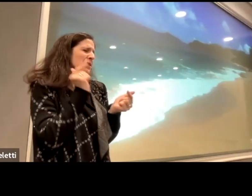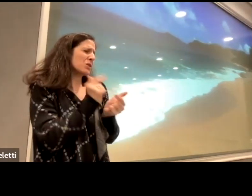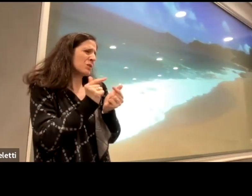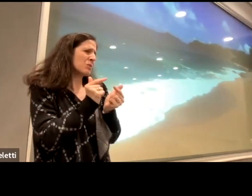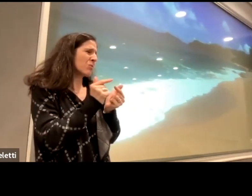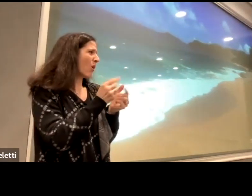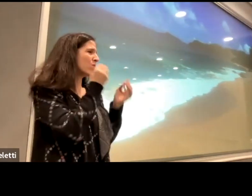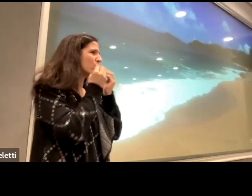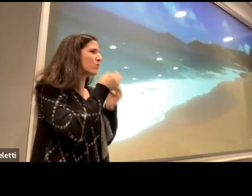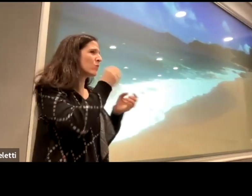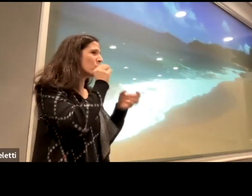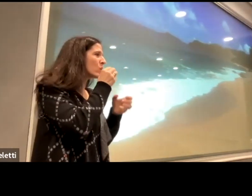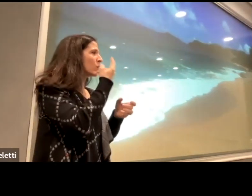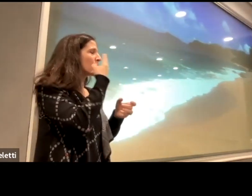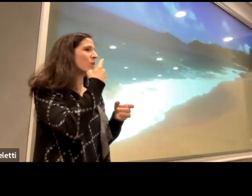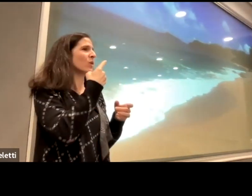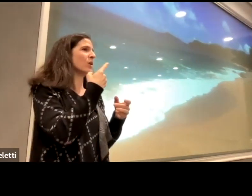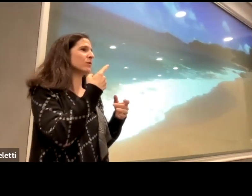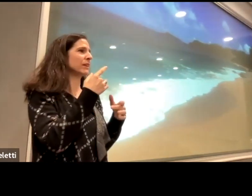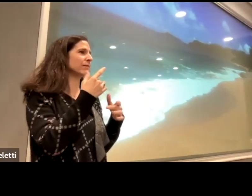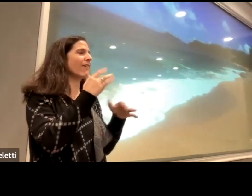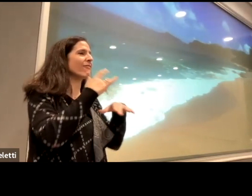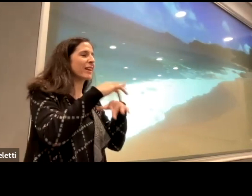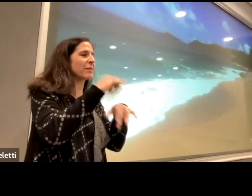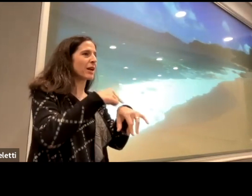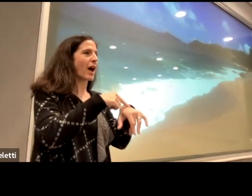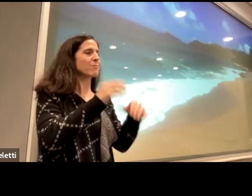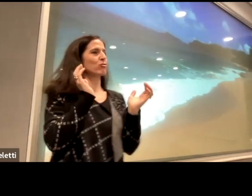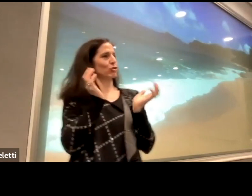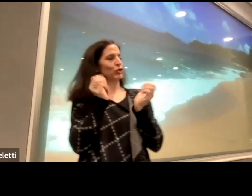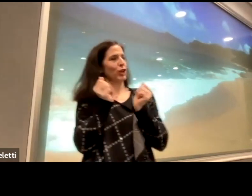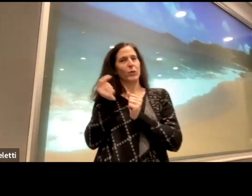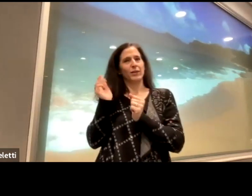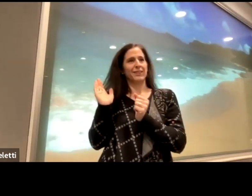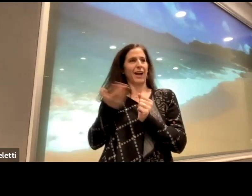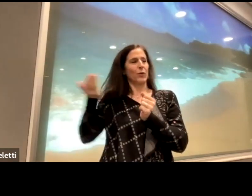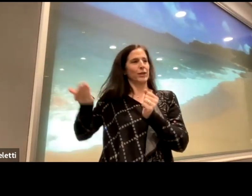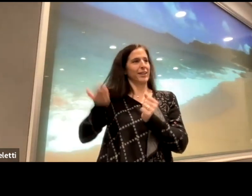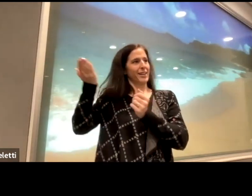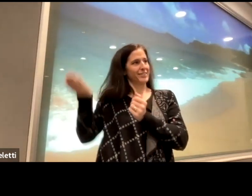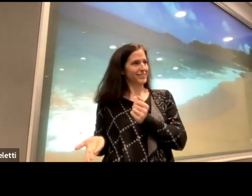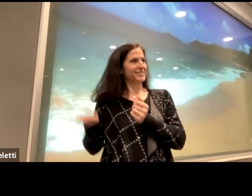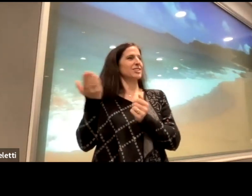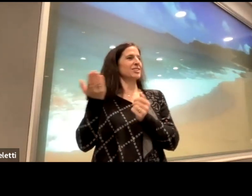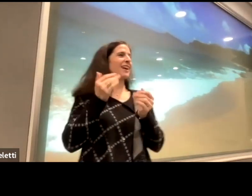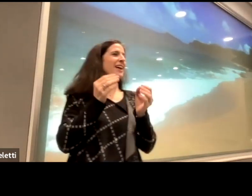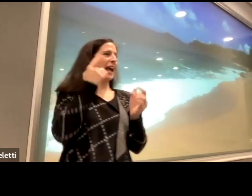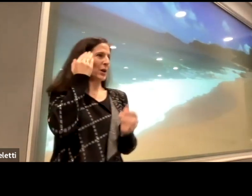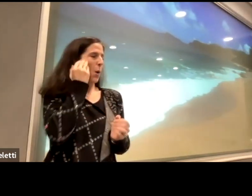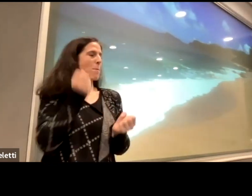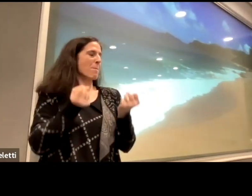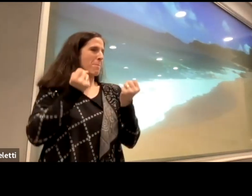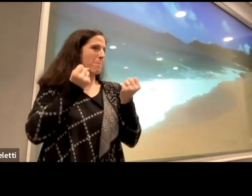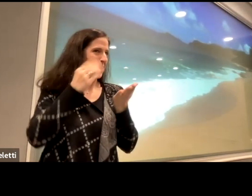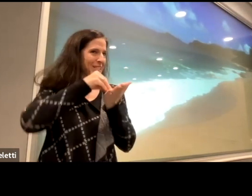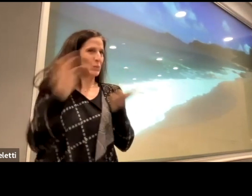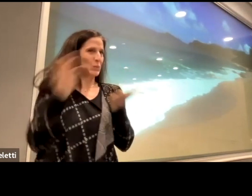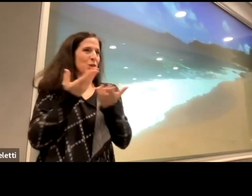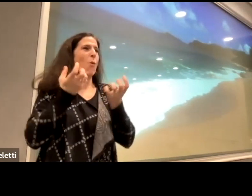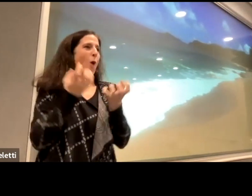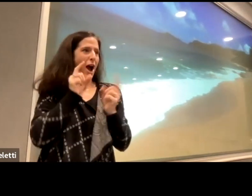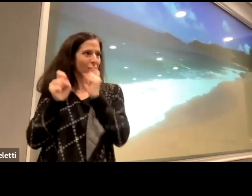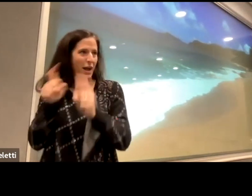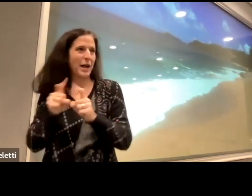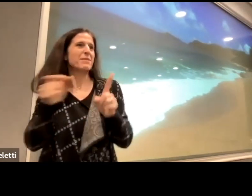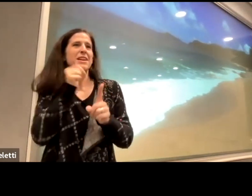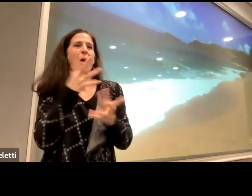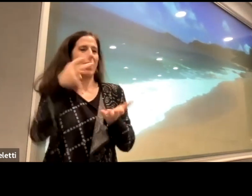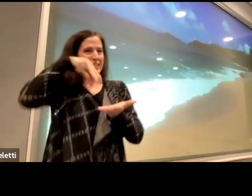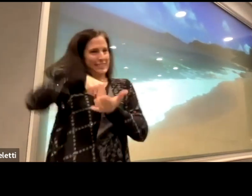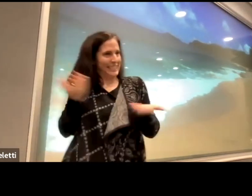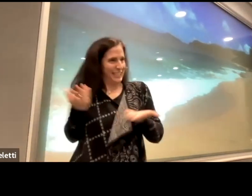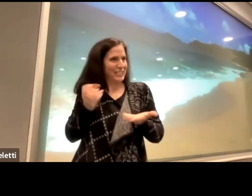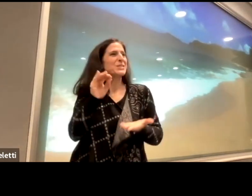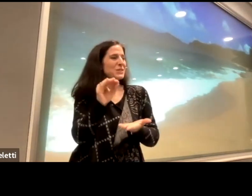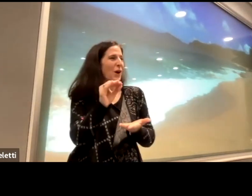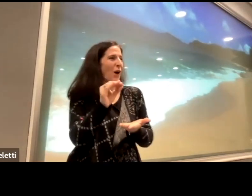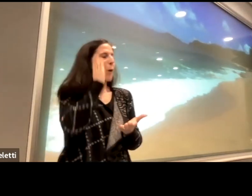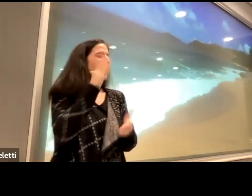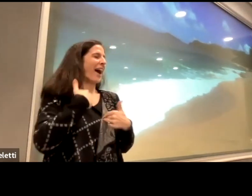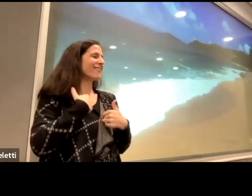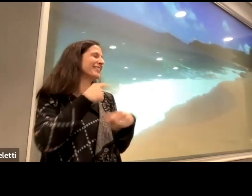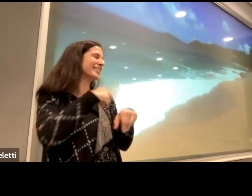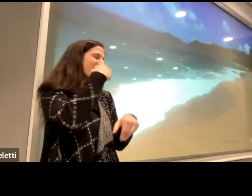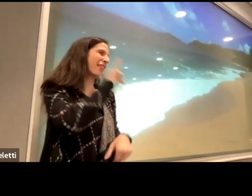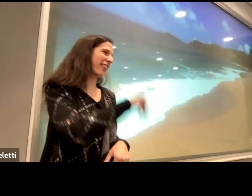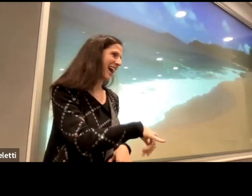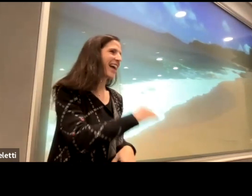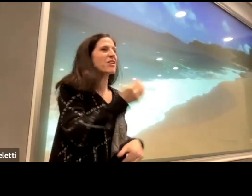You know there are a lot of students here who have questions that they'd like to ask if they don't want to stay in front of the room, but they would like to talk with our presenter. Uh. So you have the opportunity that, as well as talk with other folks in the room. Thank you. To everyone who join us. Virtually. We are going to close the zoom room now.